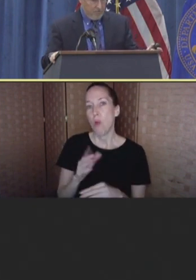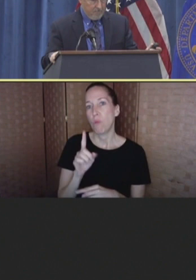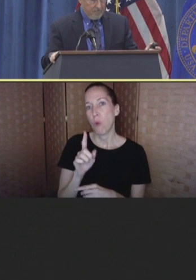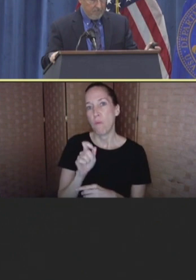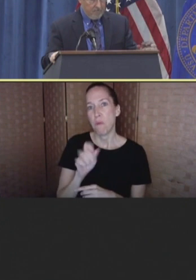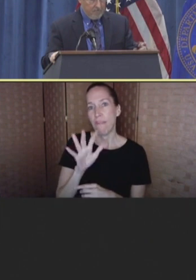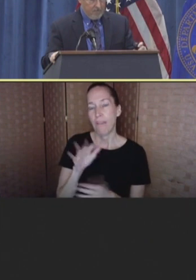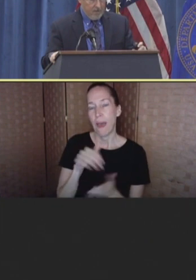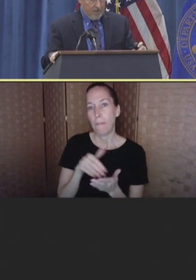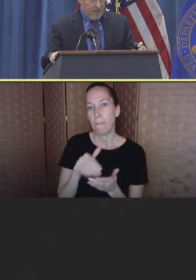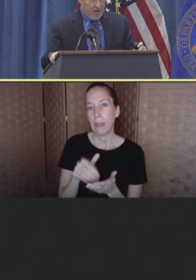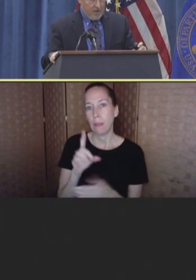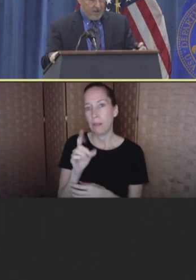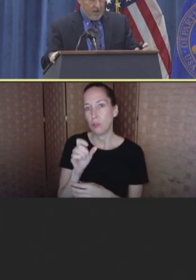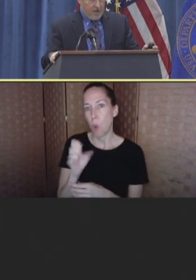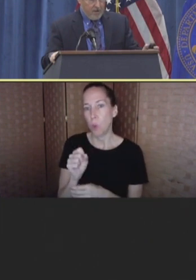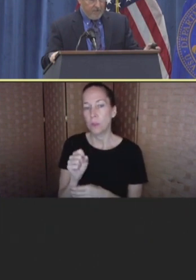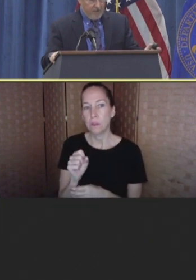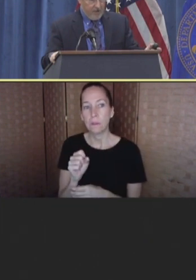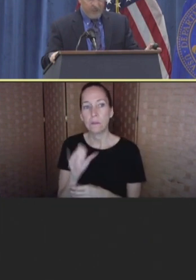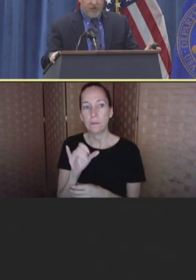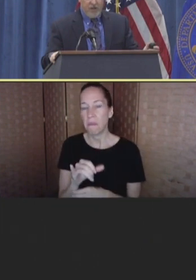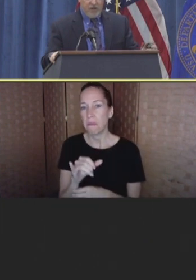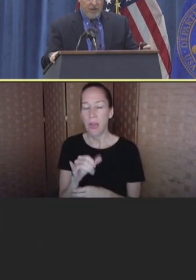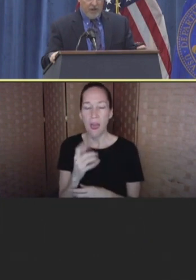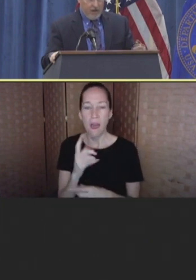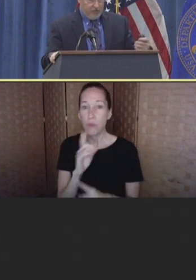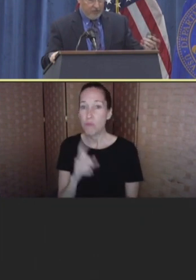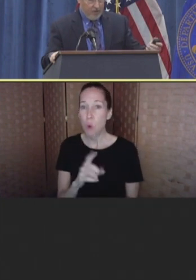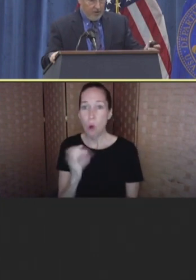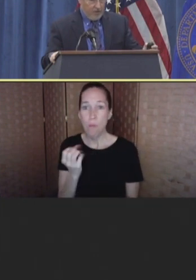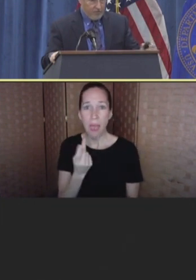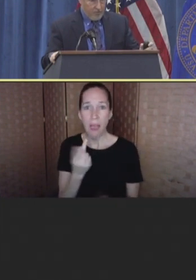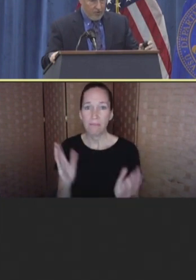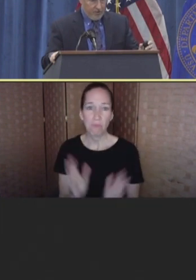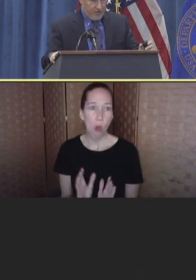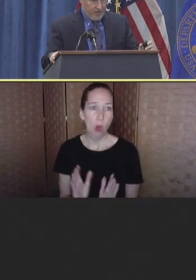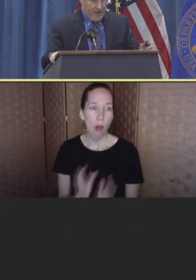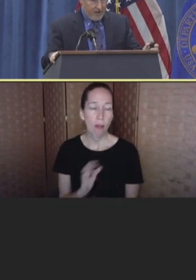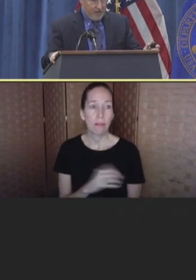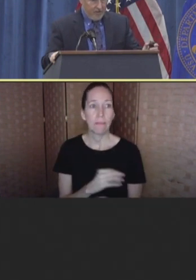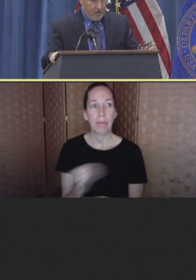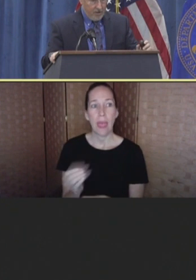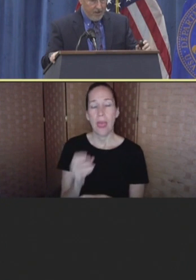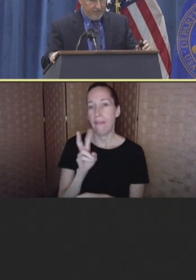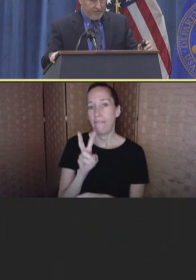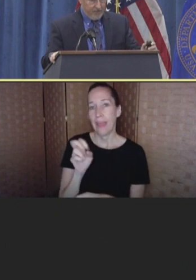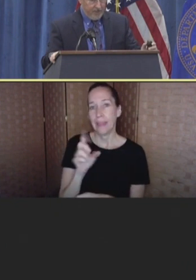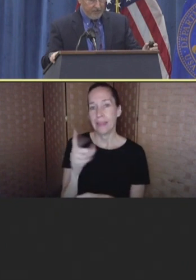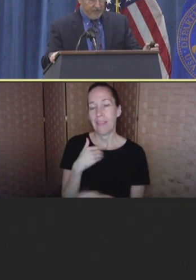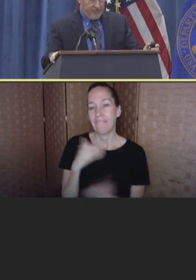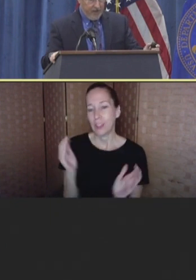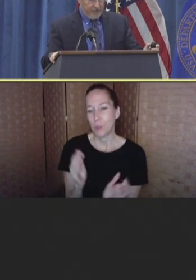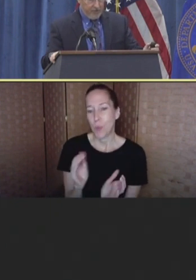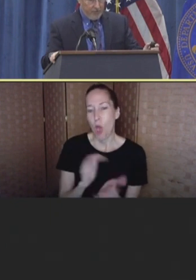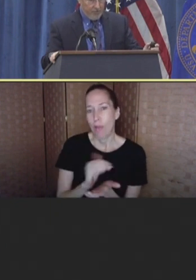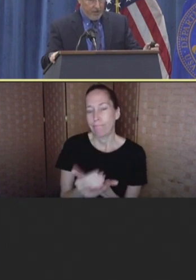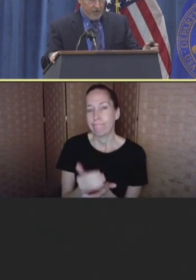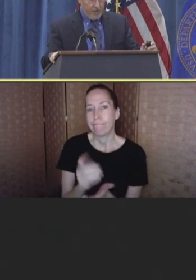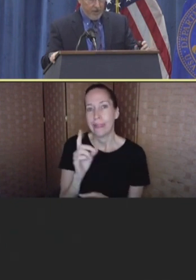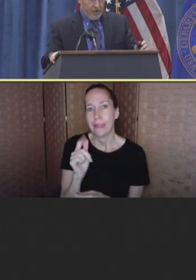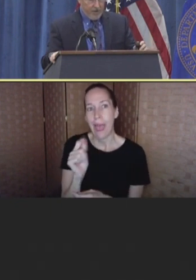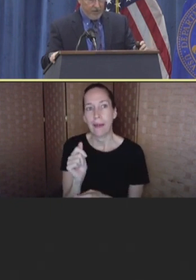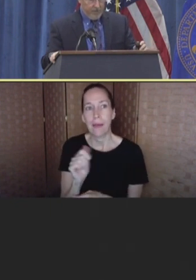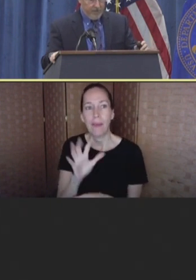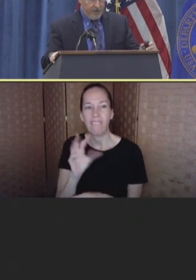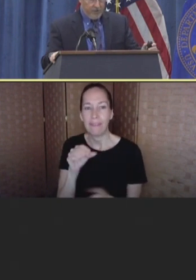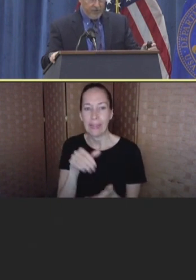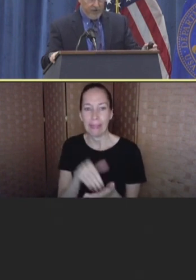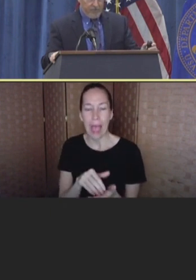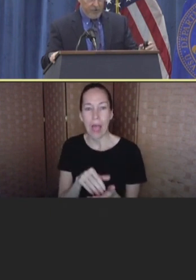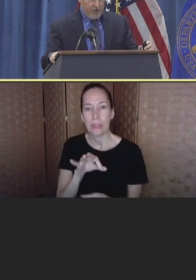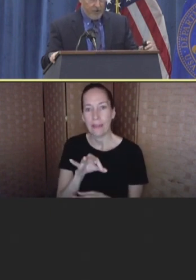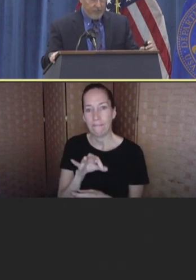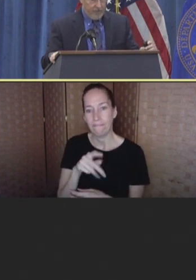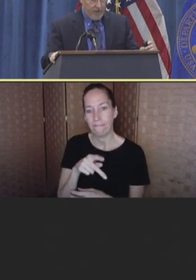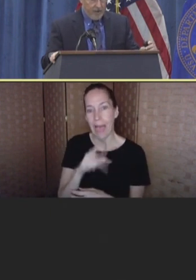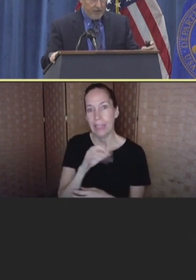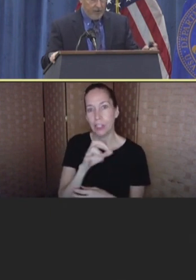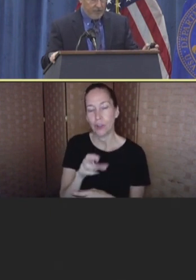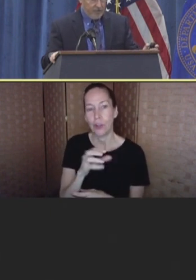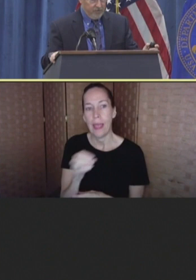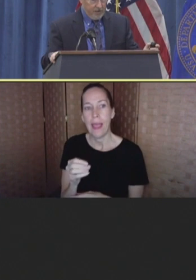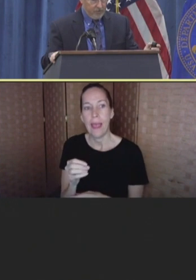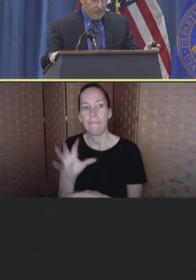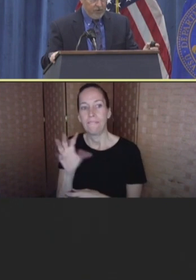VSD, again, had a small set of data about 50,000 Pfizer and 52,000 Moderna doses administered